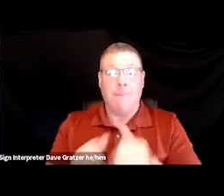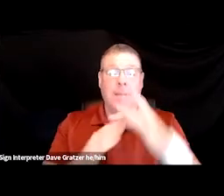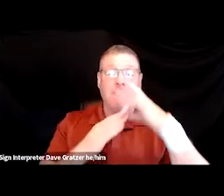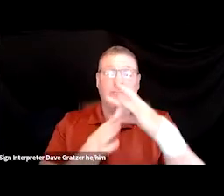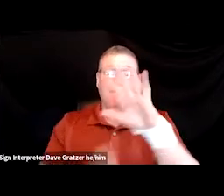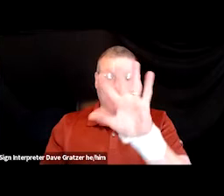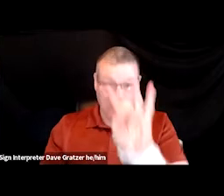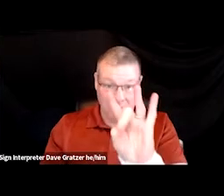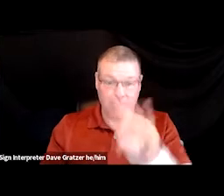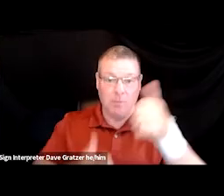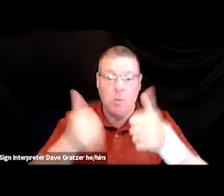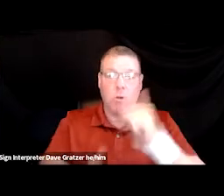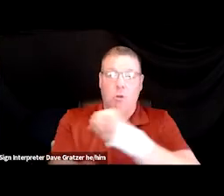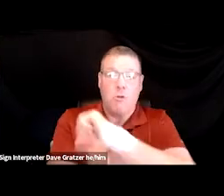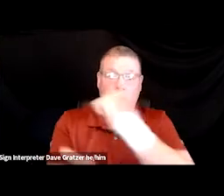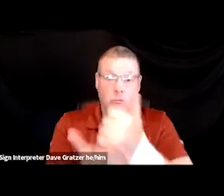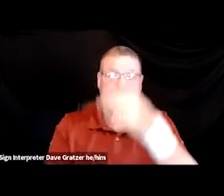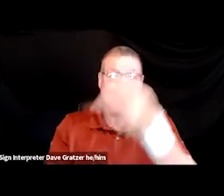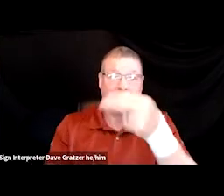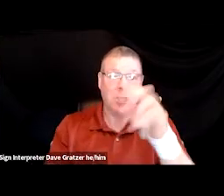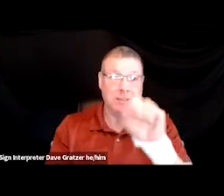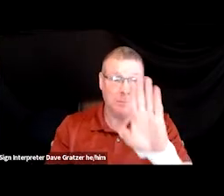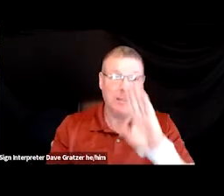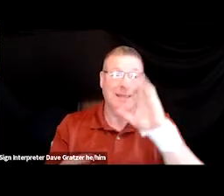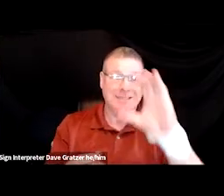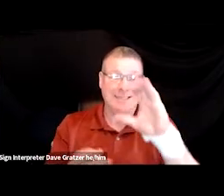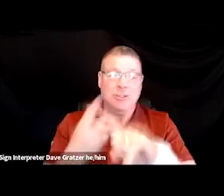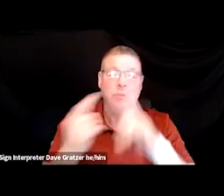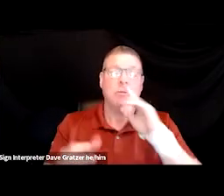which authorized HHSC to complete a study of the adequacy